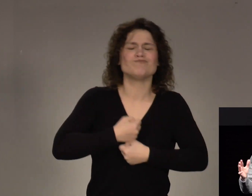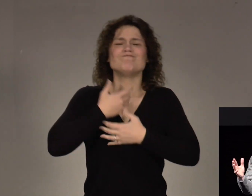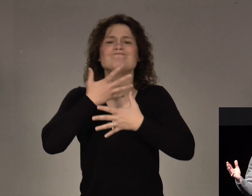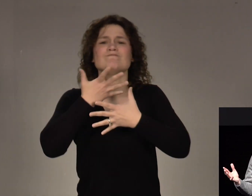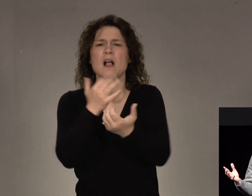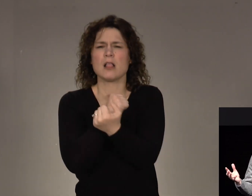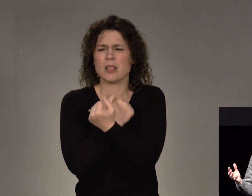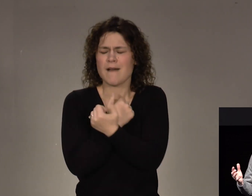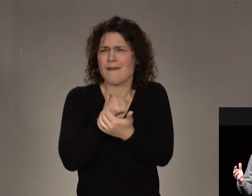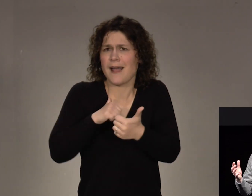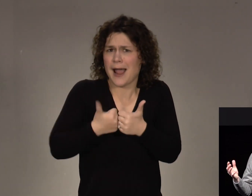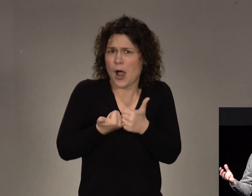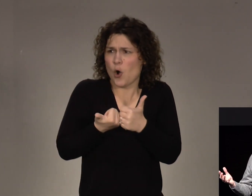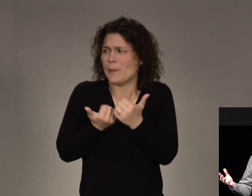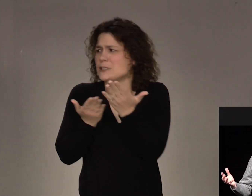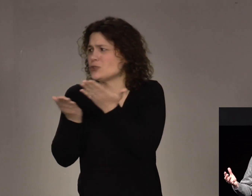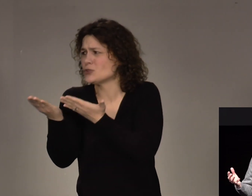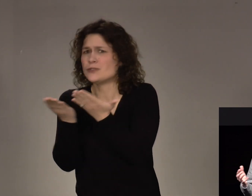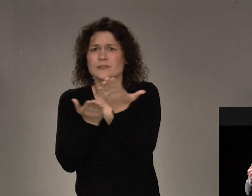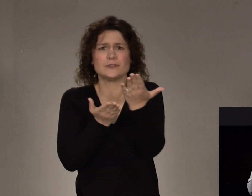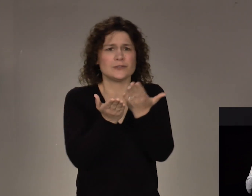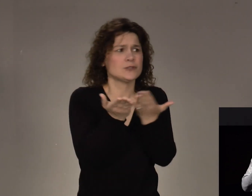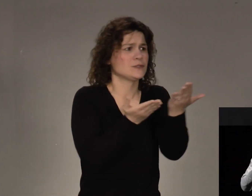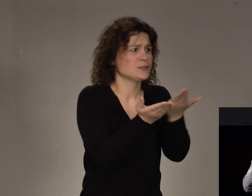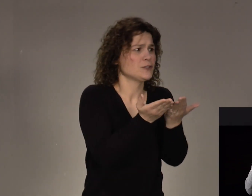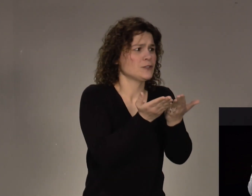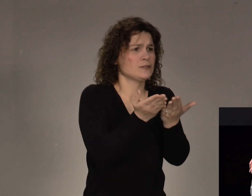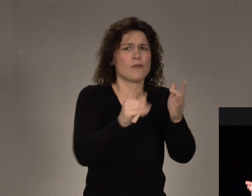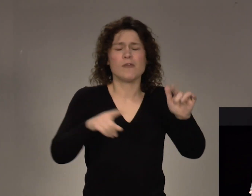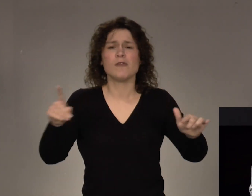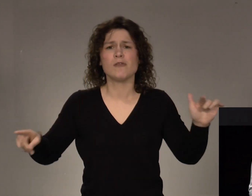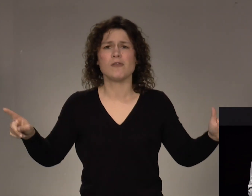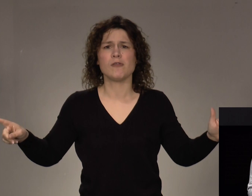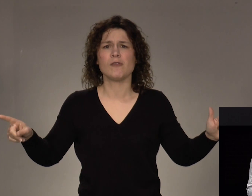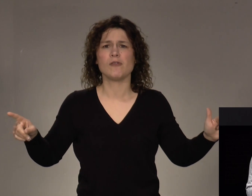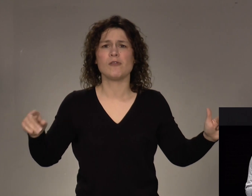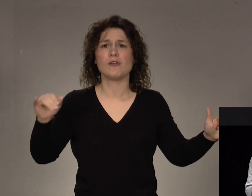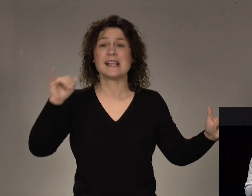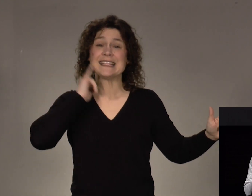stewarding our environment. And you see the Israelites were